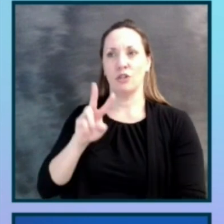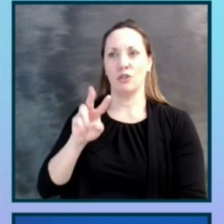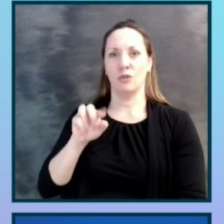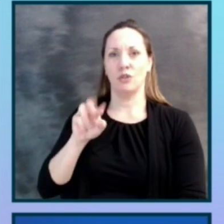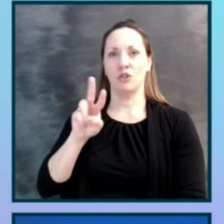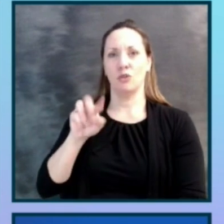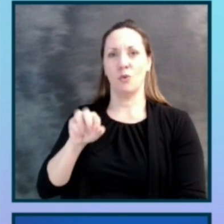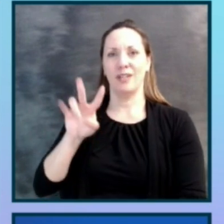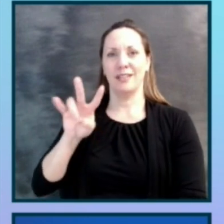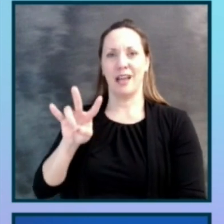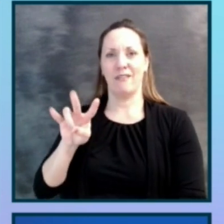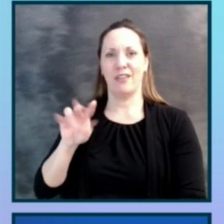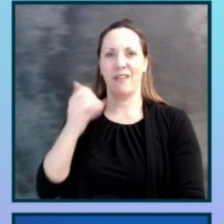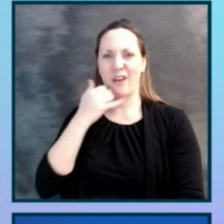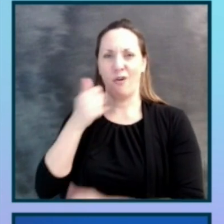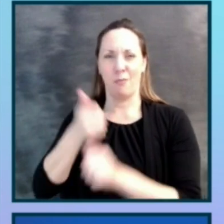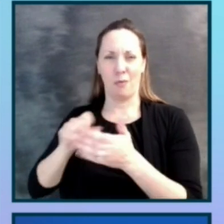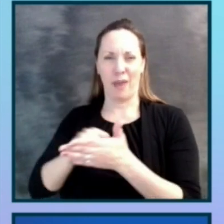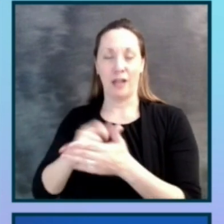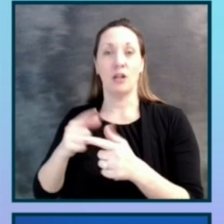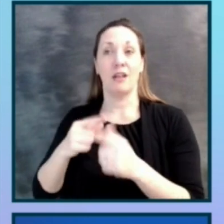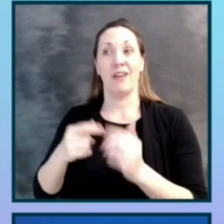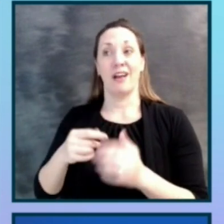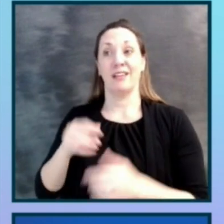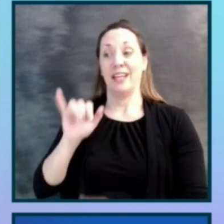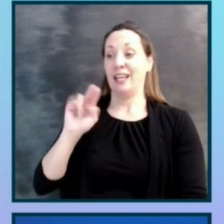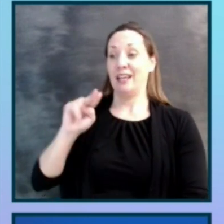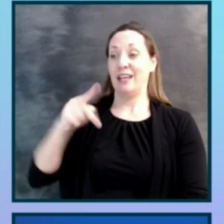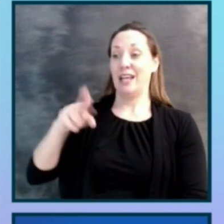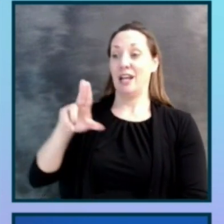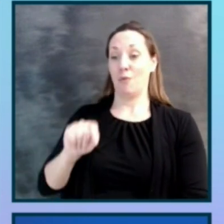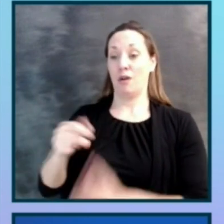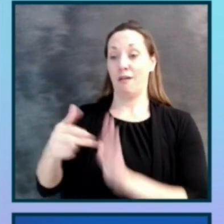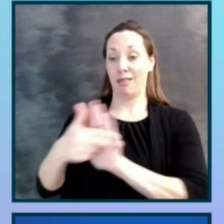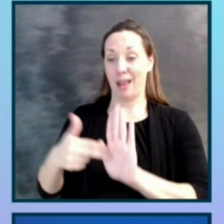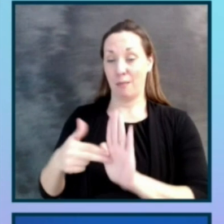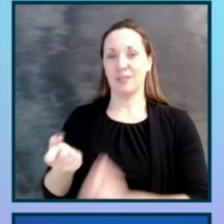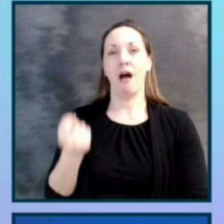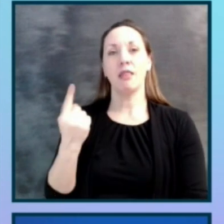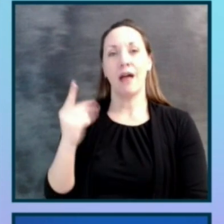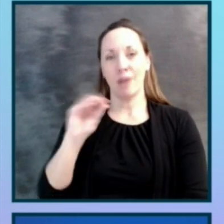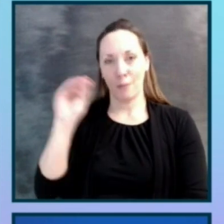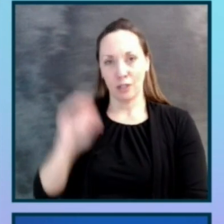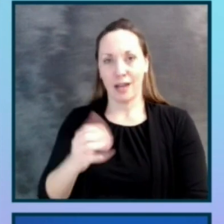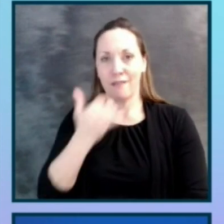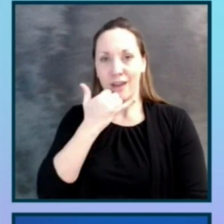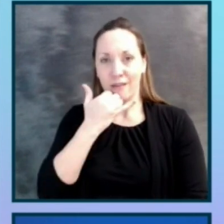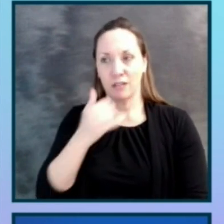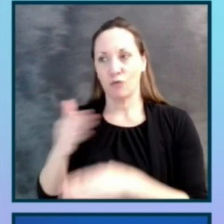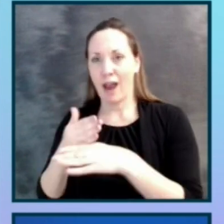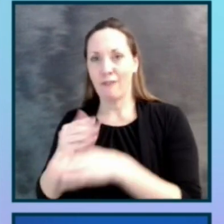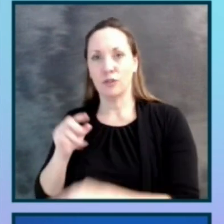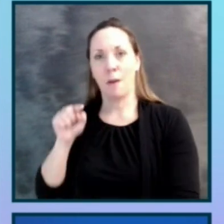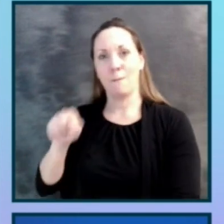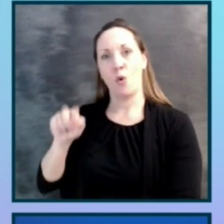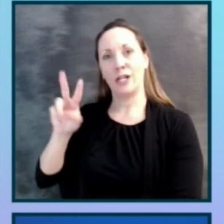And then finally, input labels, 11% had errors for an average of 0.2 labels missing per page.